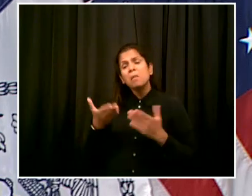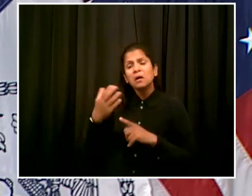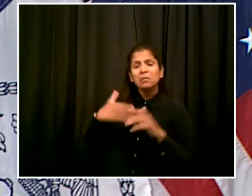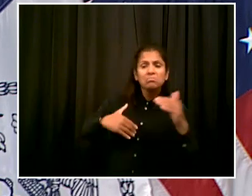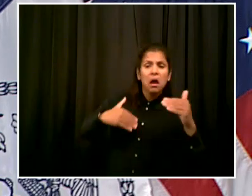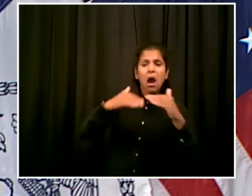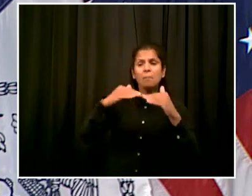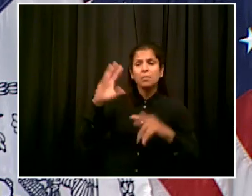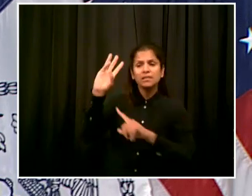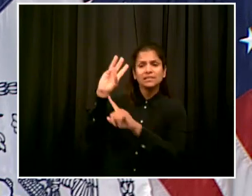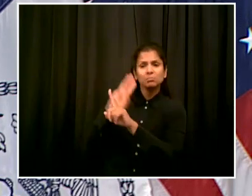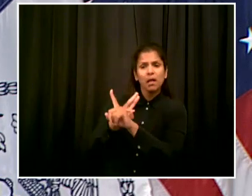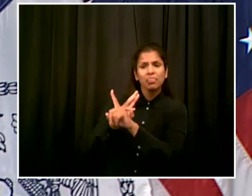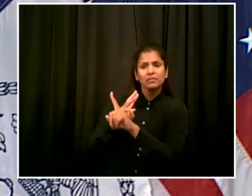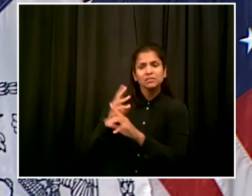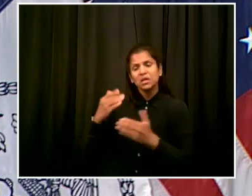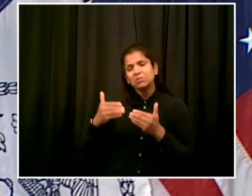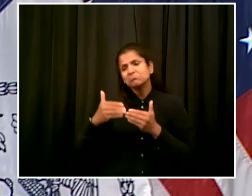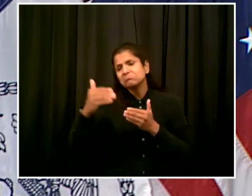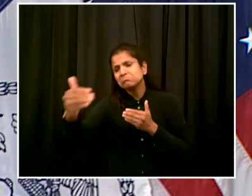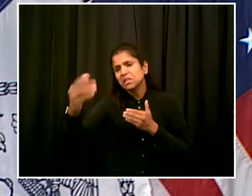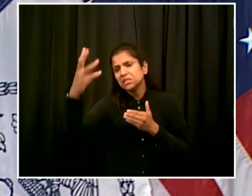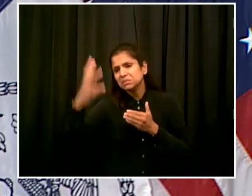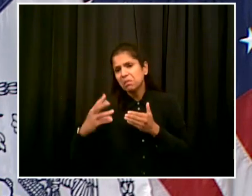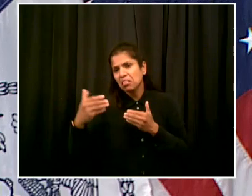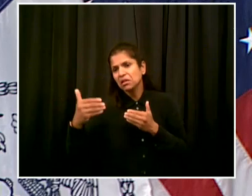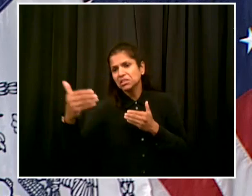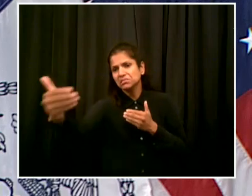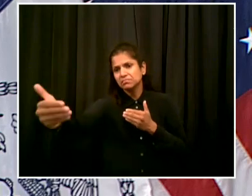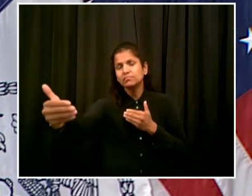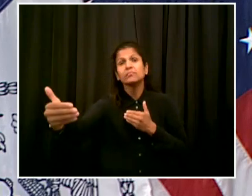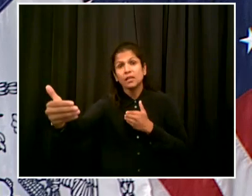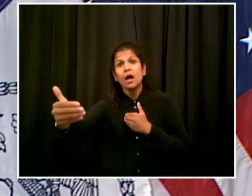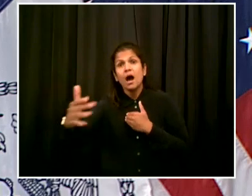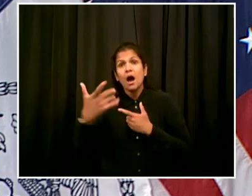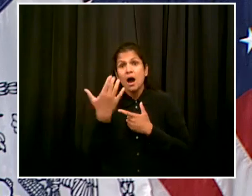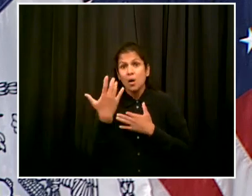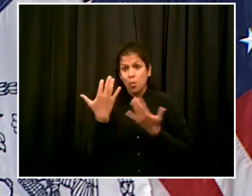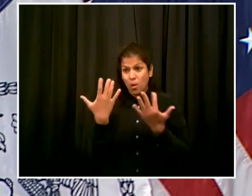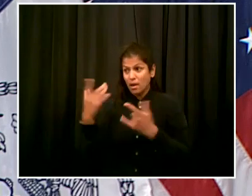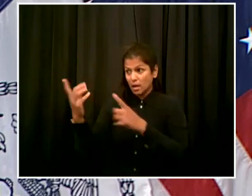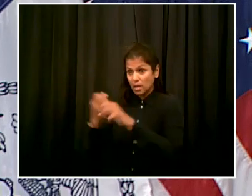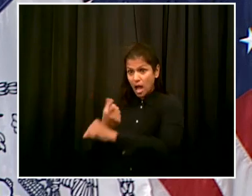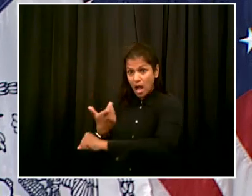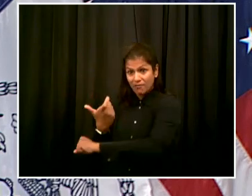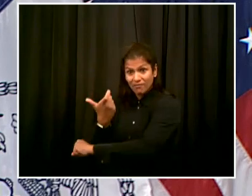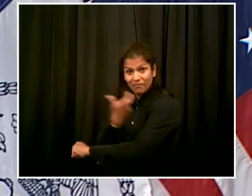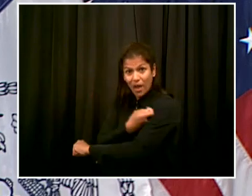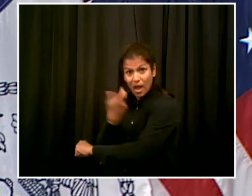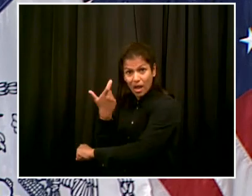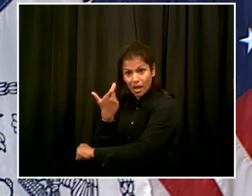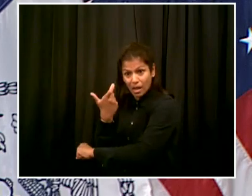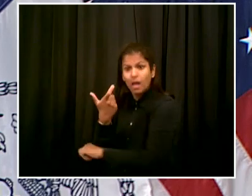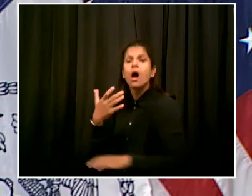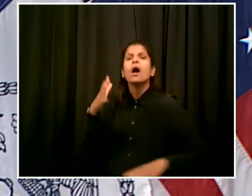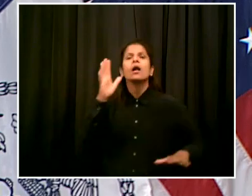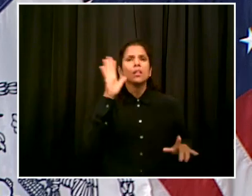THIS CRISIS AND UNTIL PEOPLE ARE VACCINATED. ONCE WE GET THORUG HTHTA, E W WL ILSTART TO